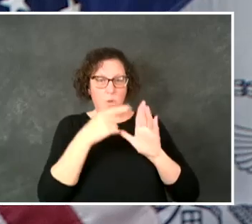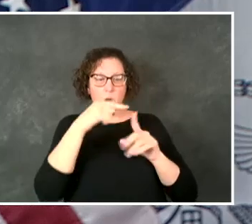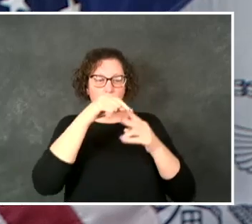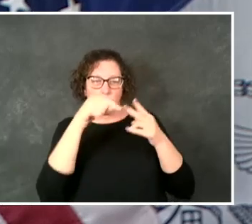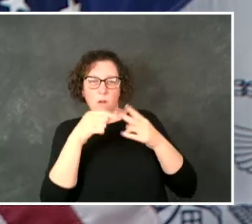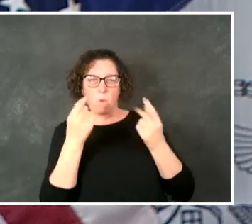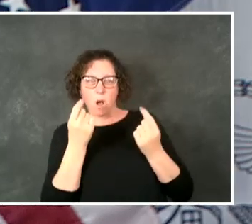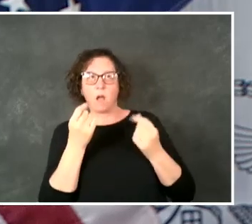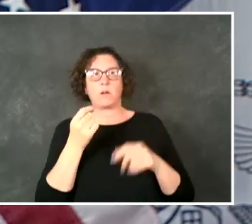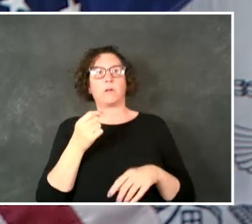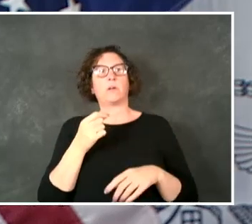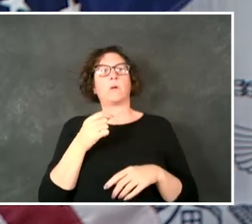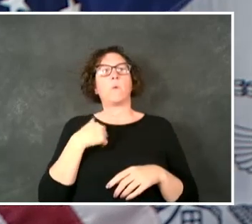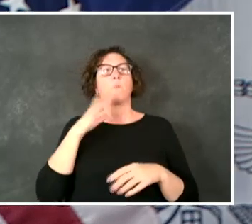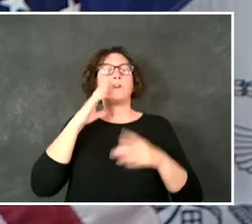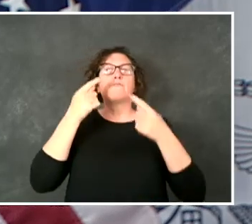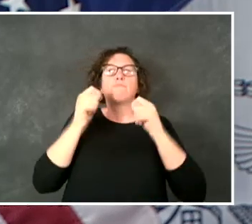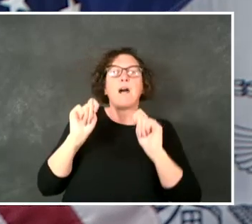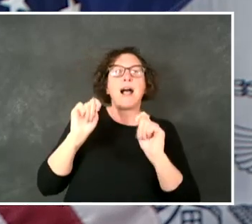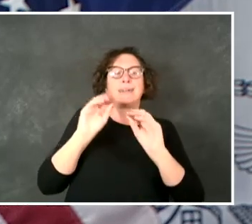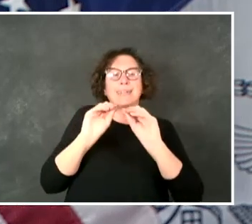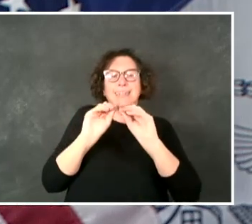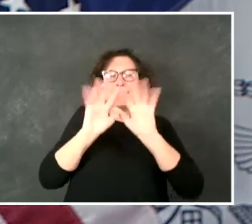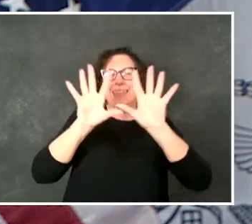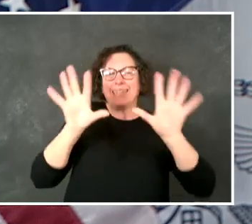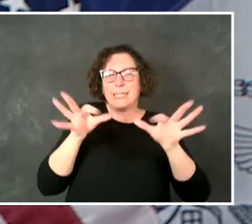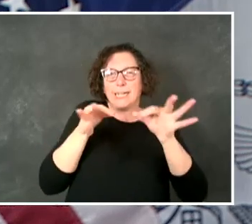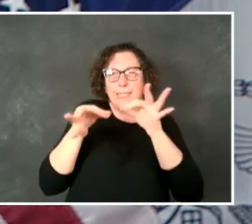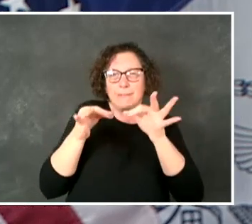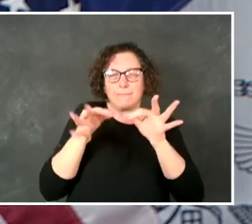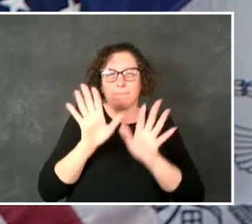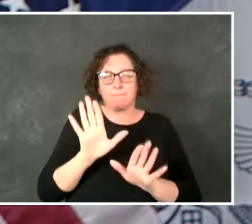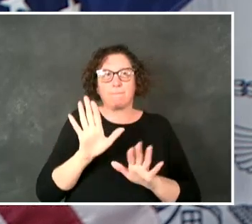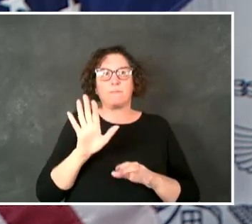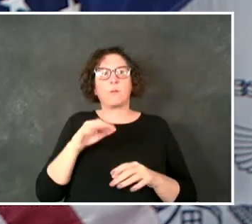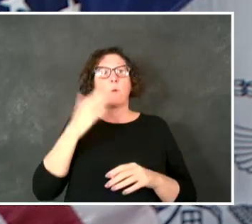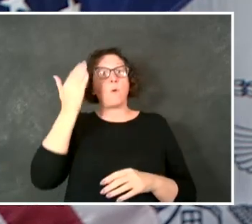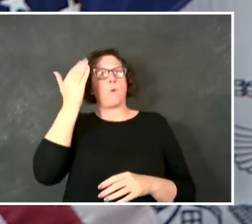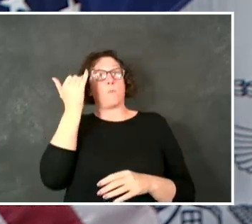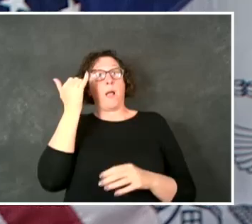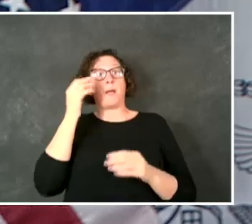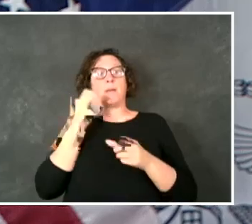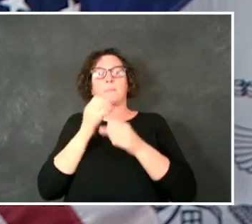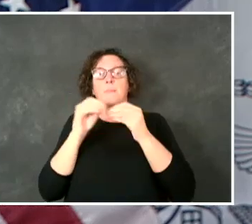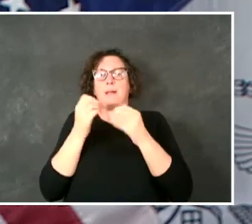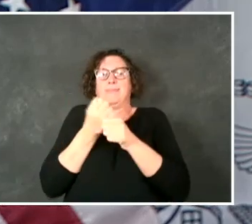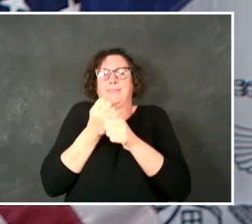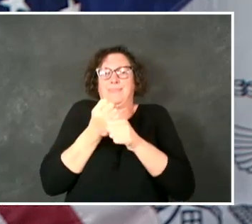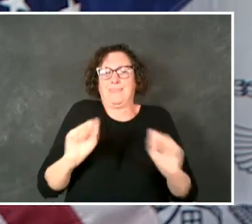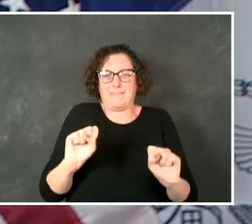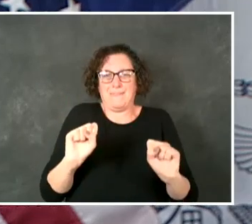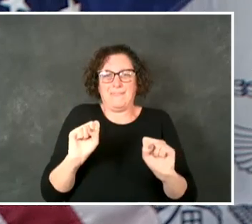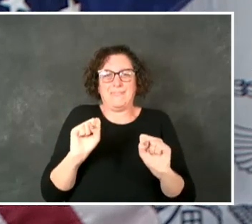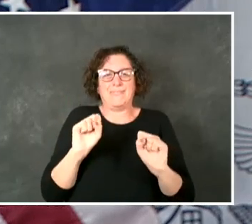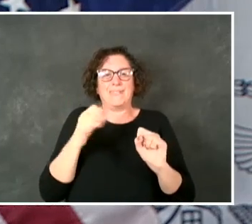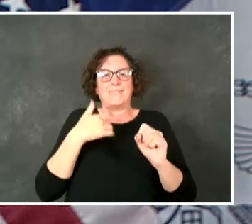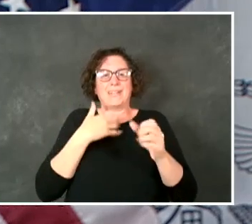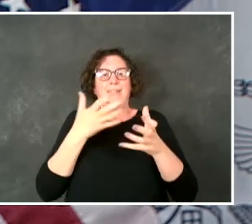TEST. BUT THE OTHER THING IS JUST, I'LL TRY TO BE CLEA RWITHOUT